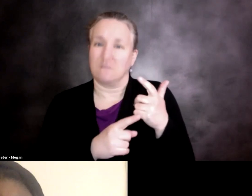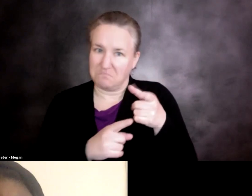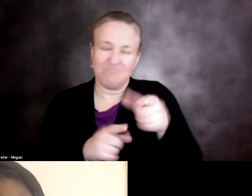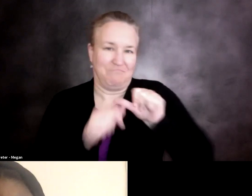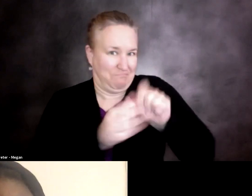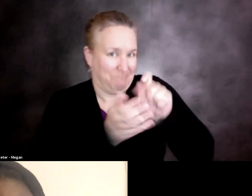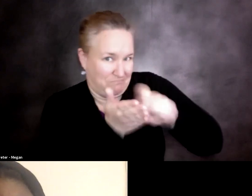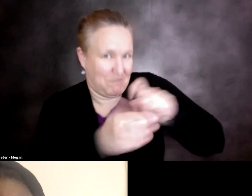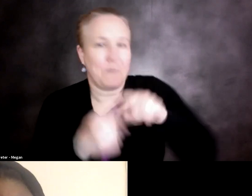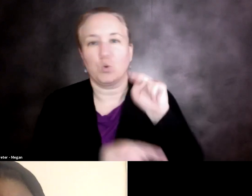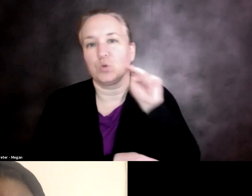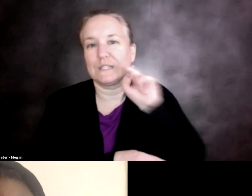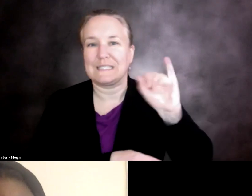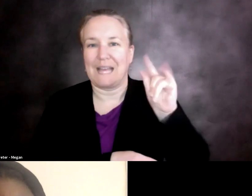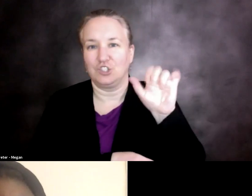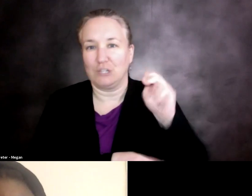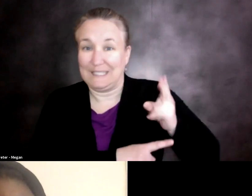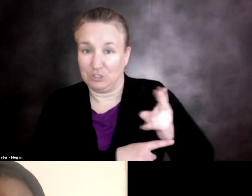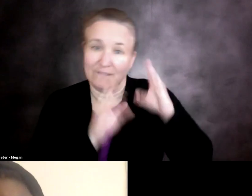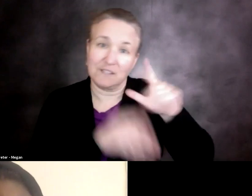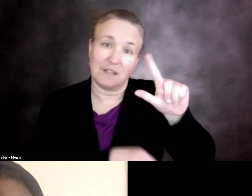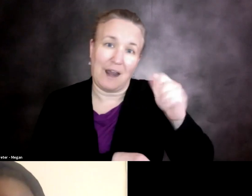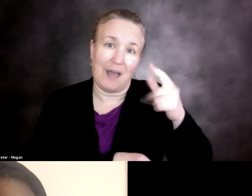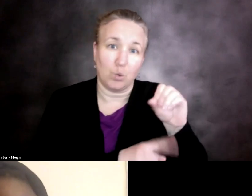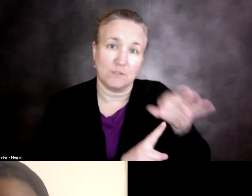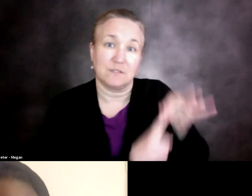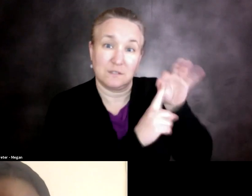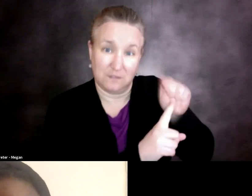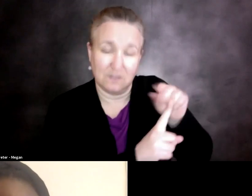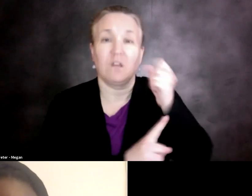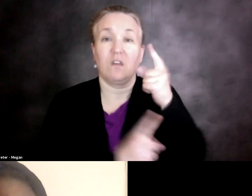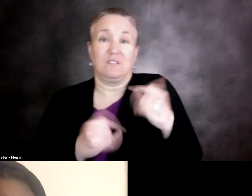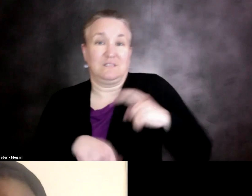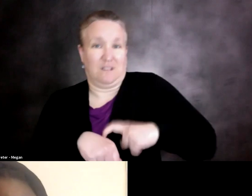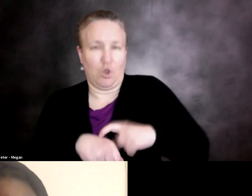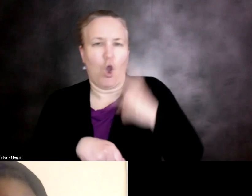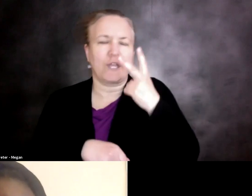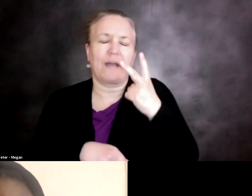about Nigerian history, with a focus on Lagos in particular. But this time, looking at reverse migration and reverse